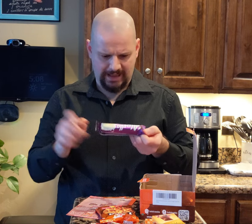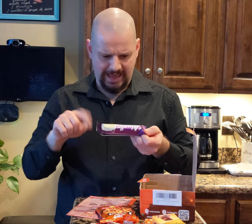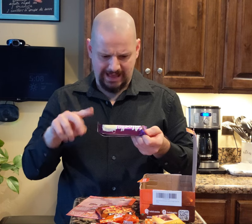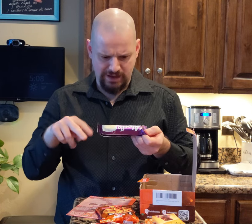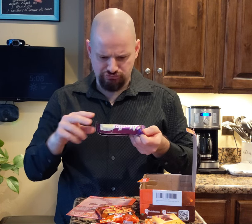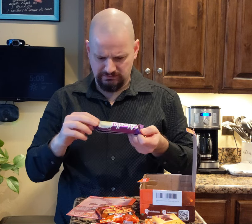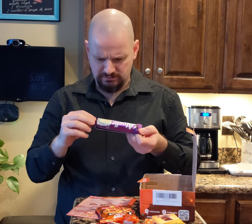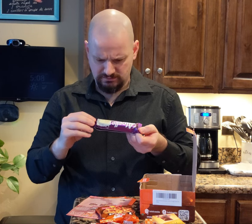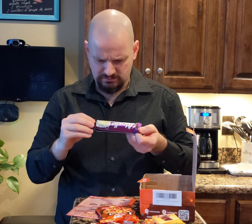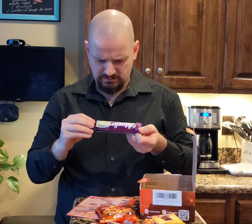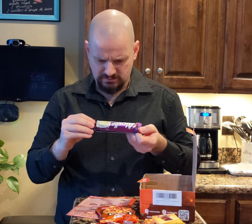I can't read...